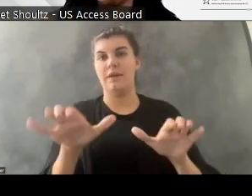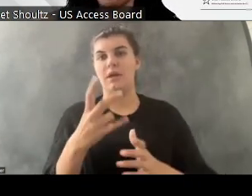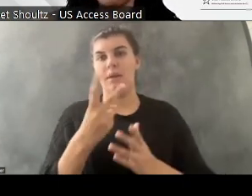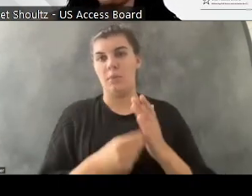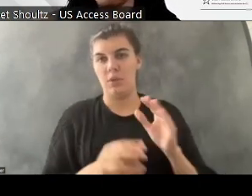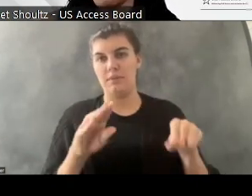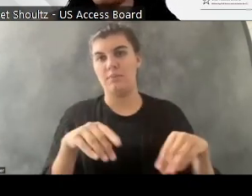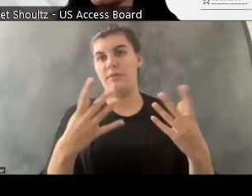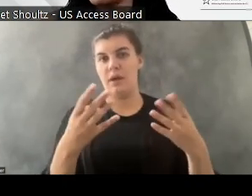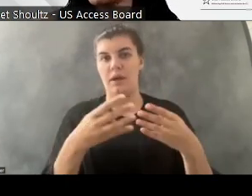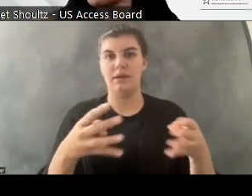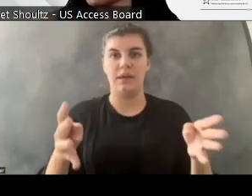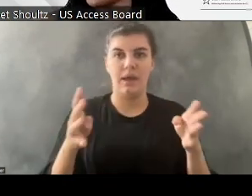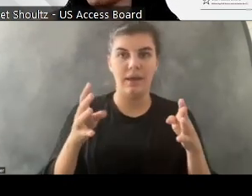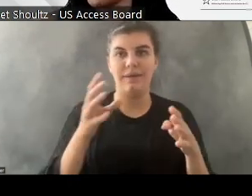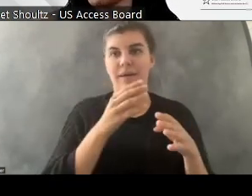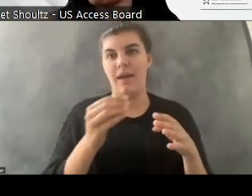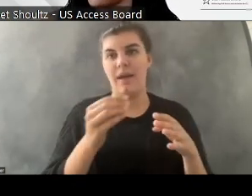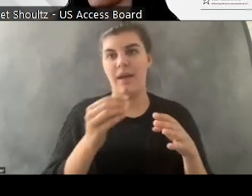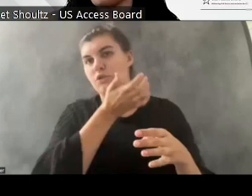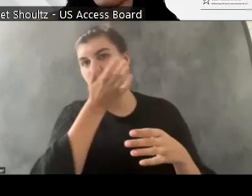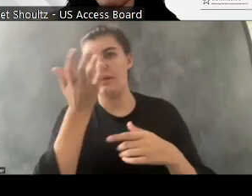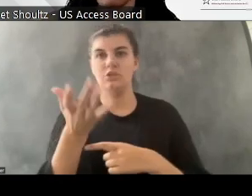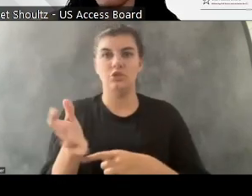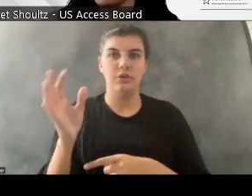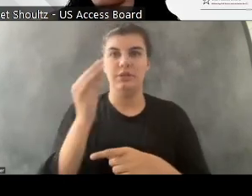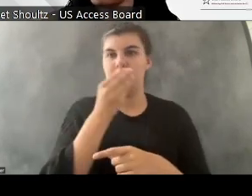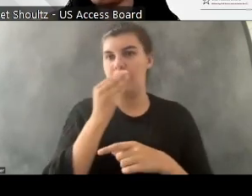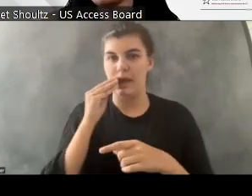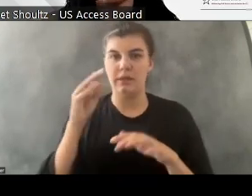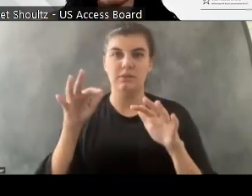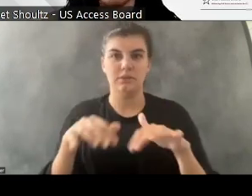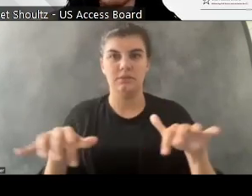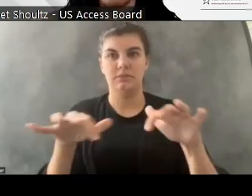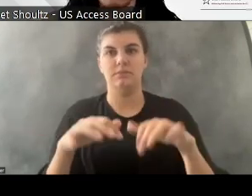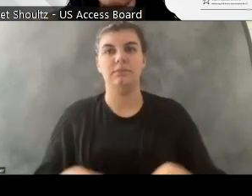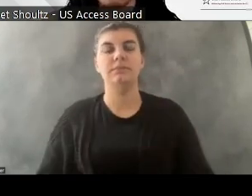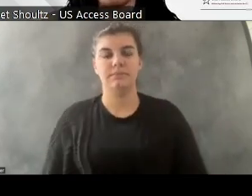done both they provided both options both both the separation and the vertical edge treatments.